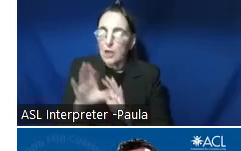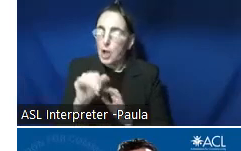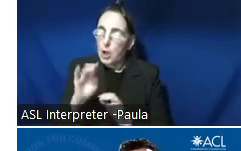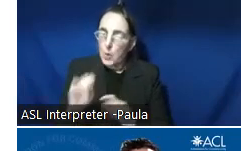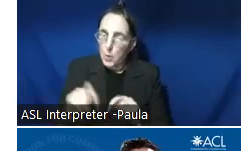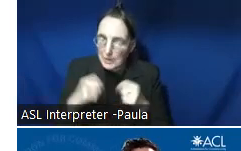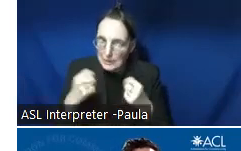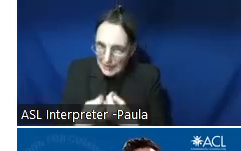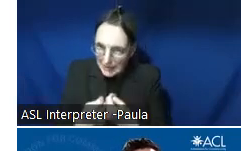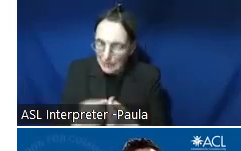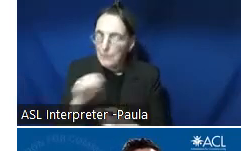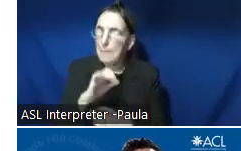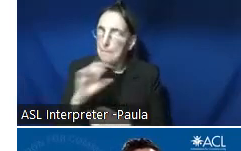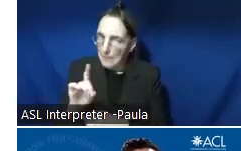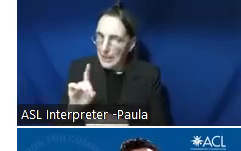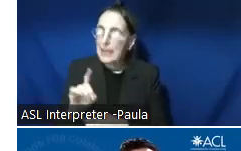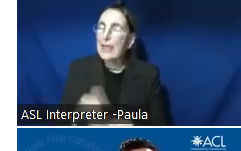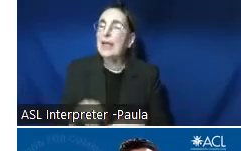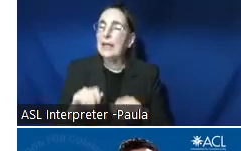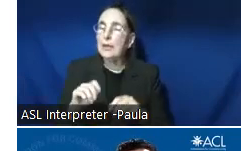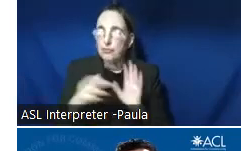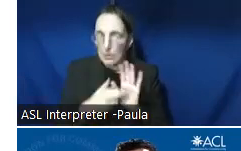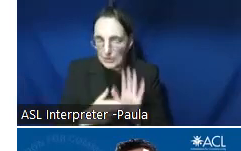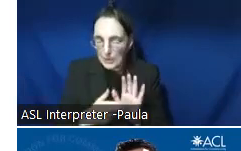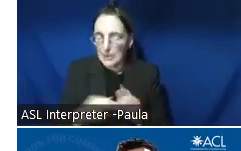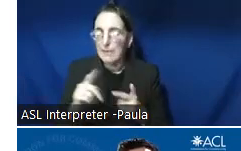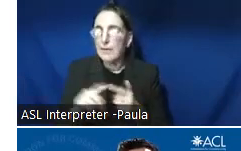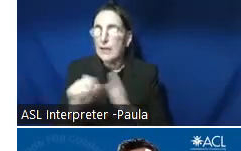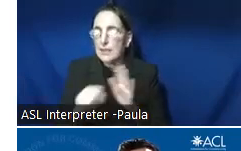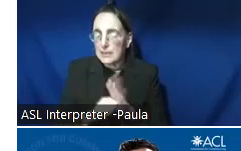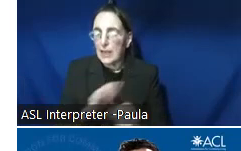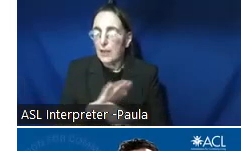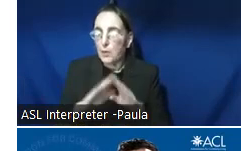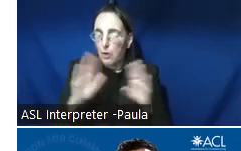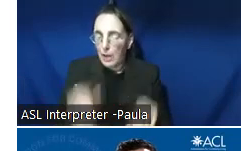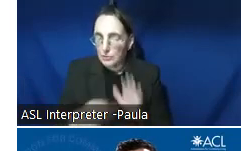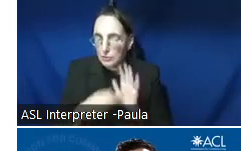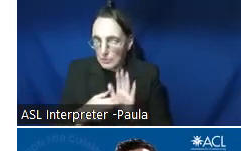representative, a state local housing representative, an aging network representative,